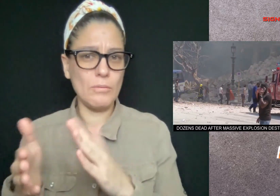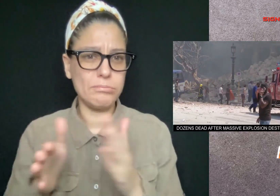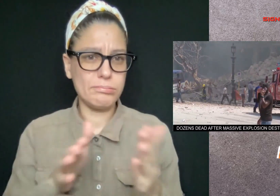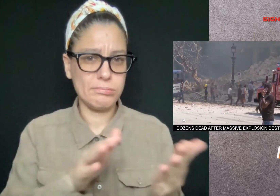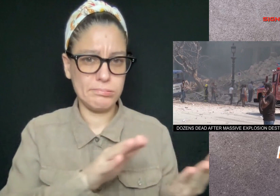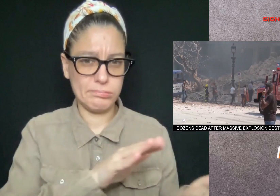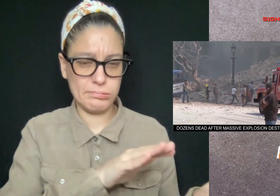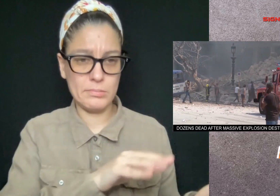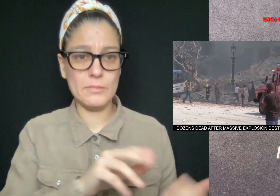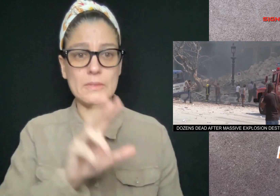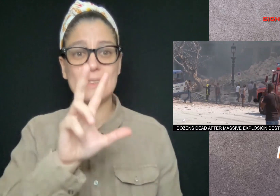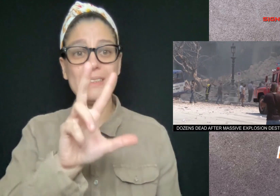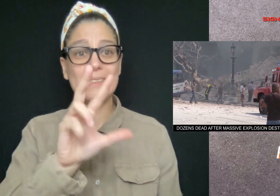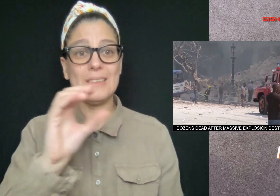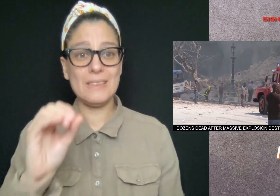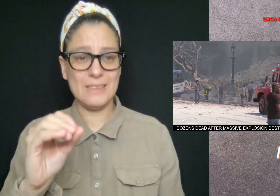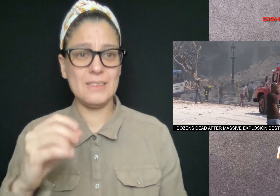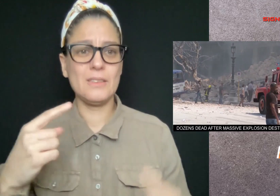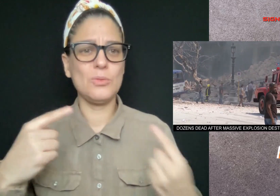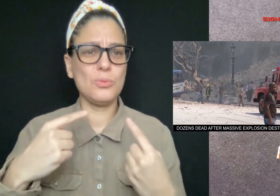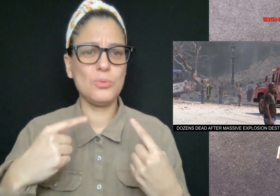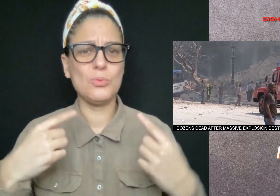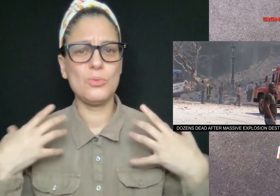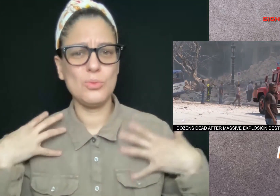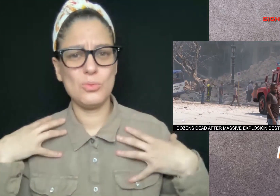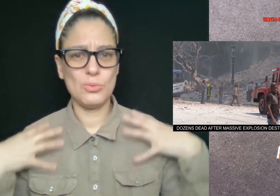at least nine people were killed and 30 others injured